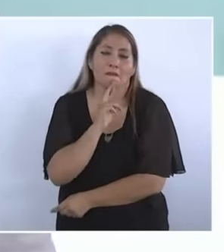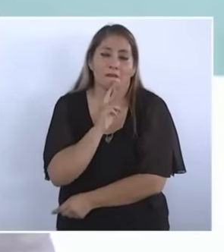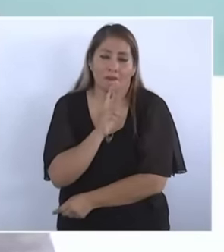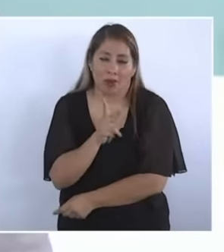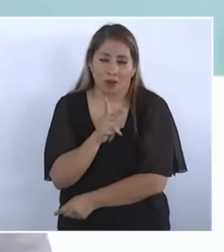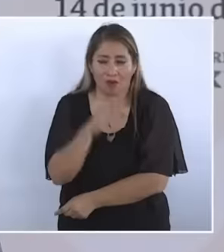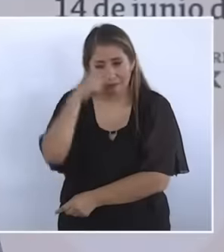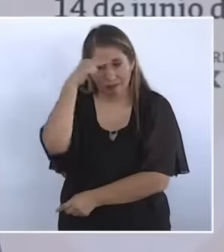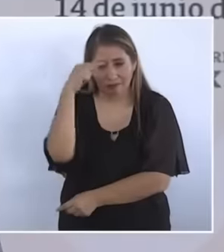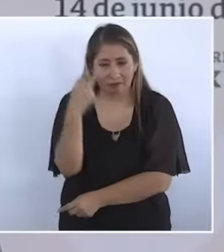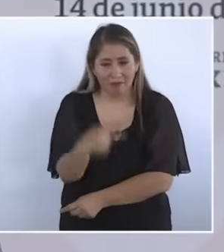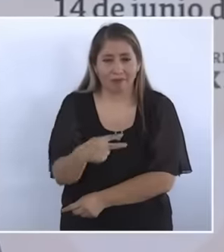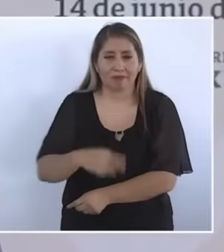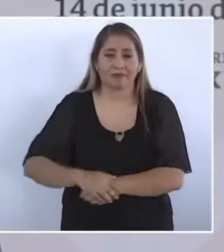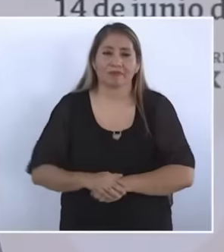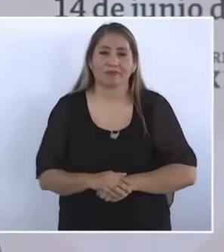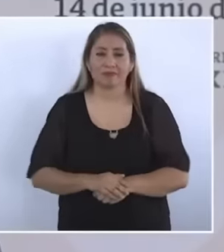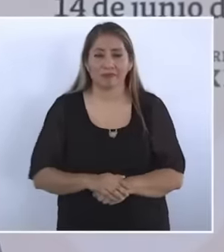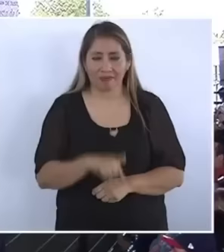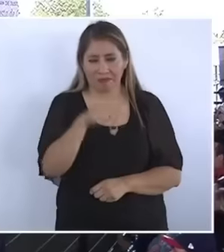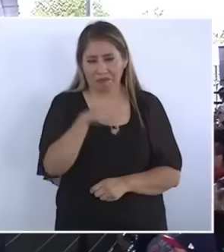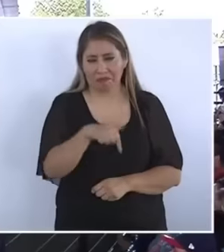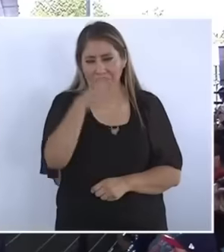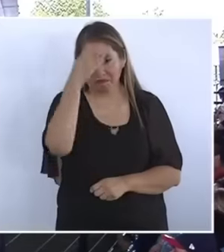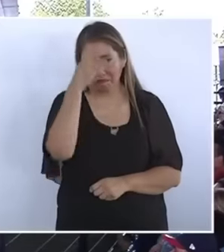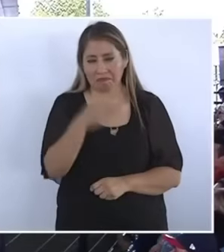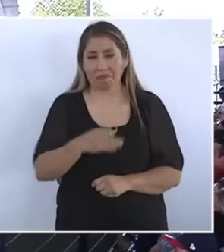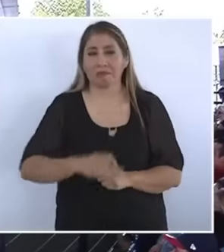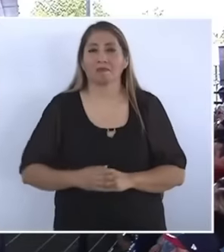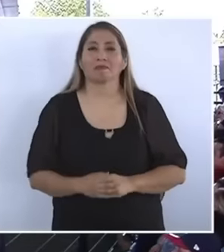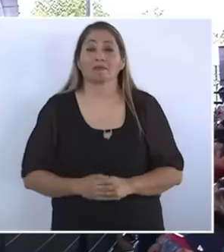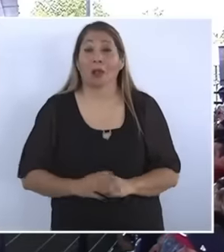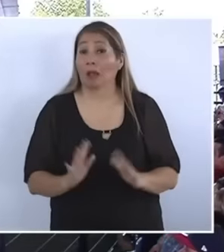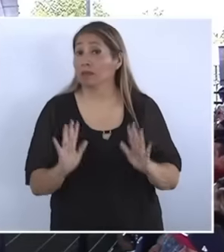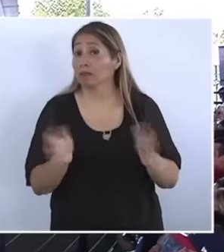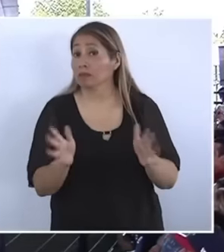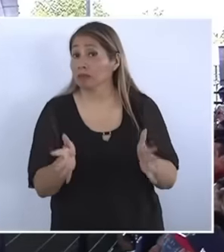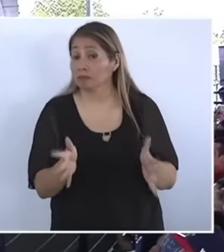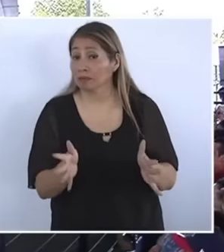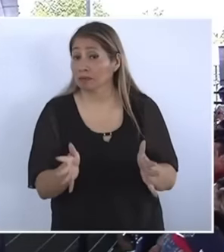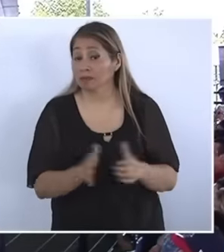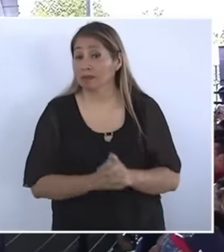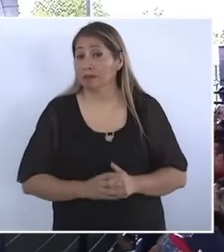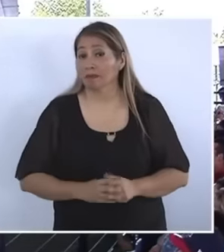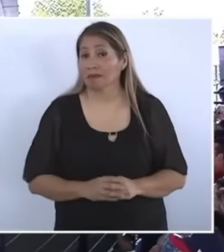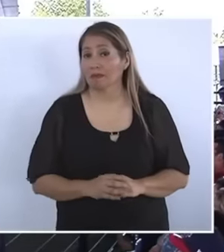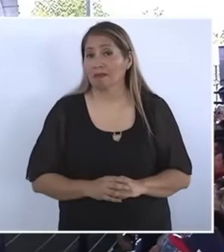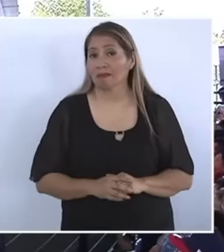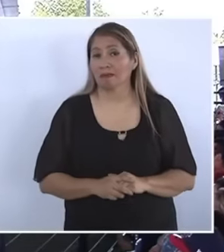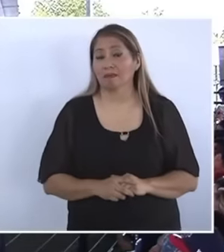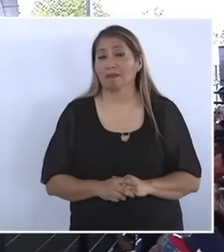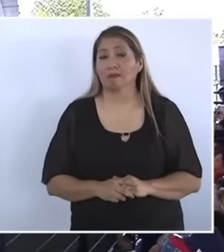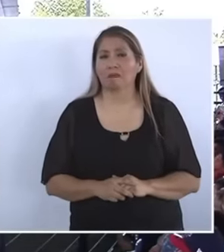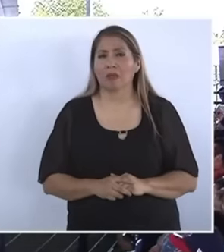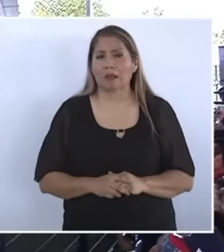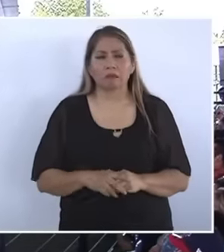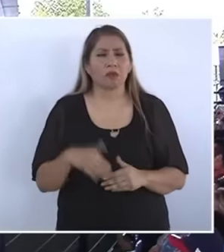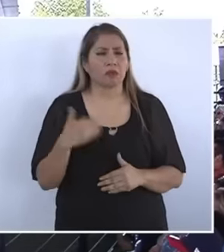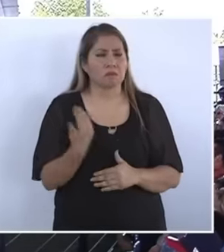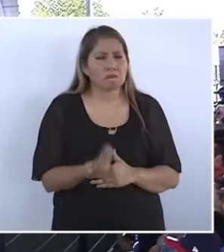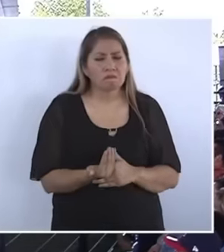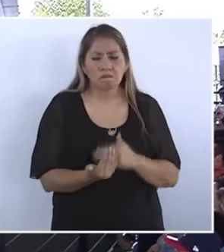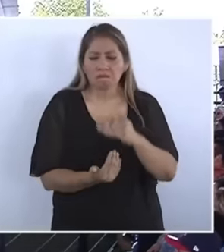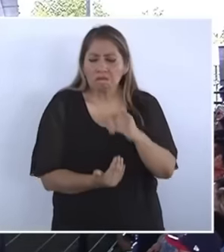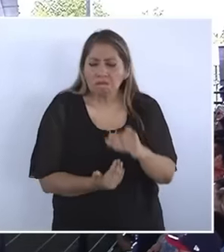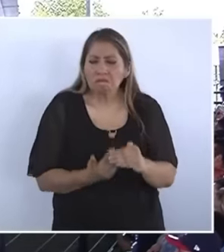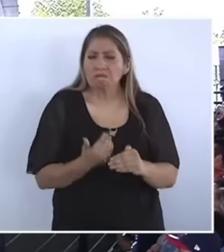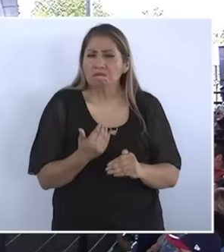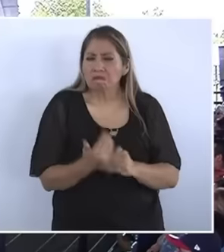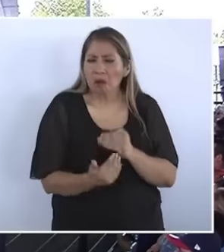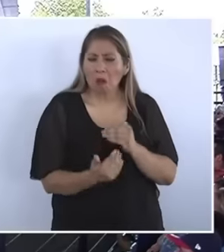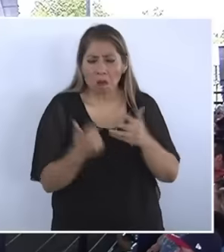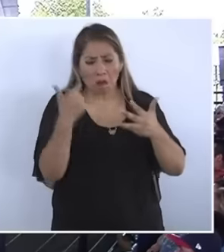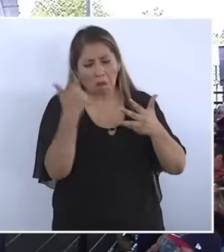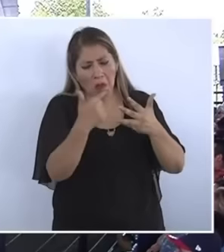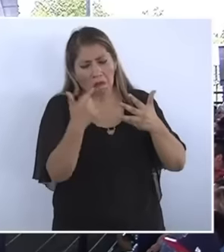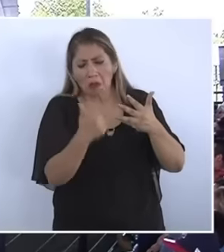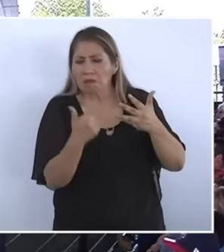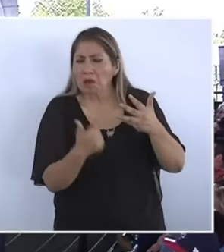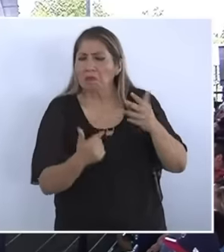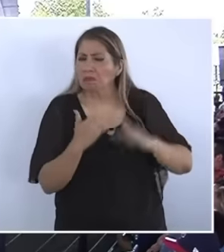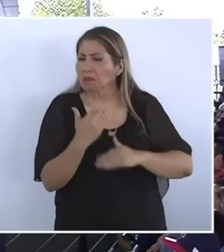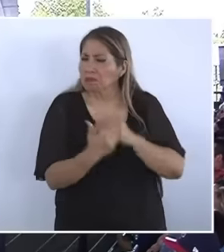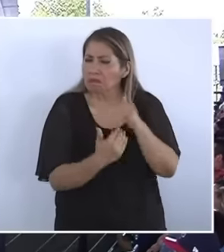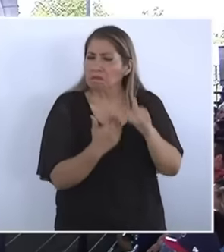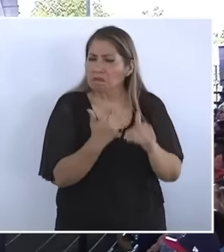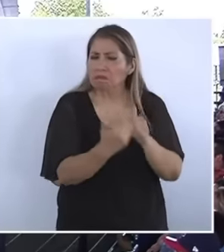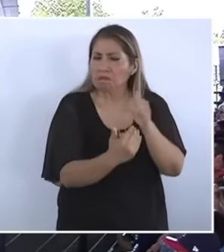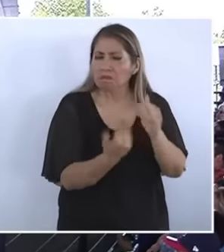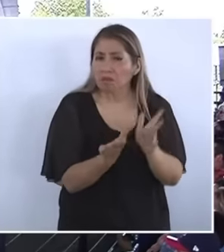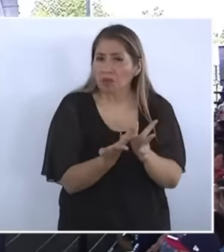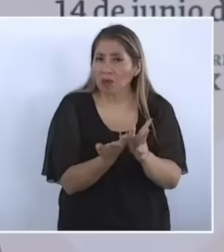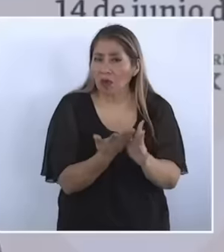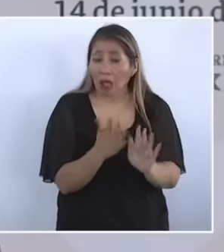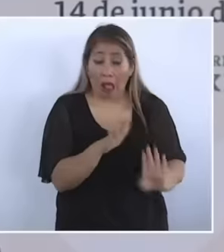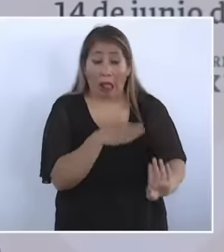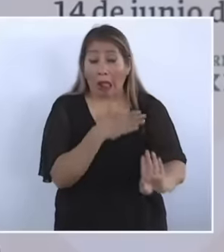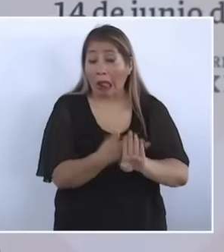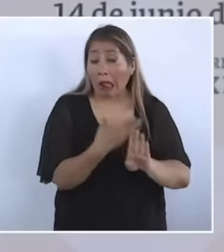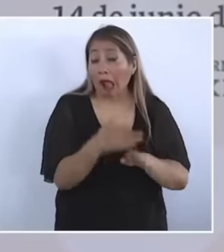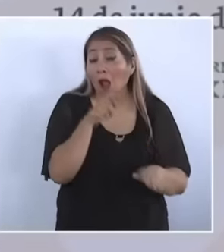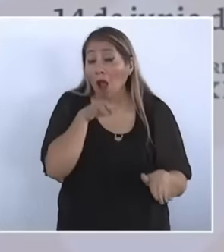Mexico, in this time we have already made progress in many things in combating corruption in that